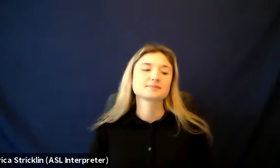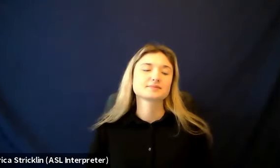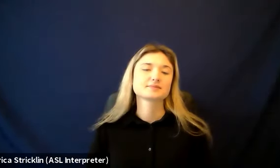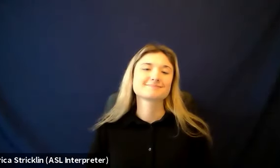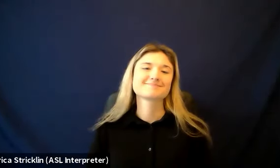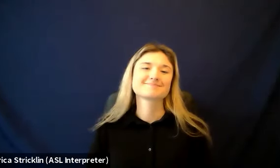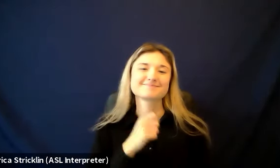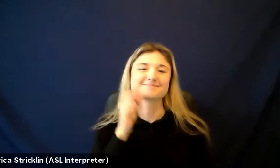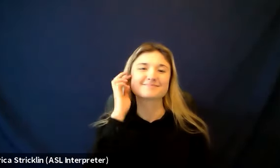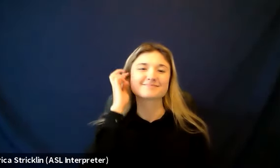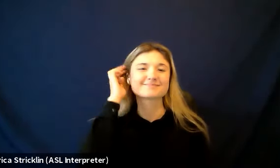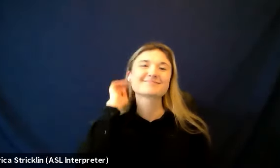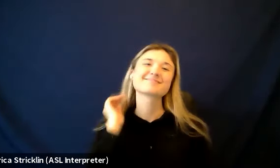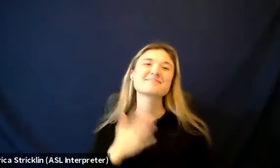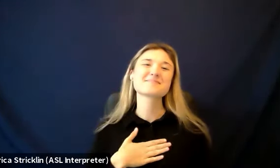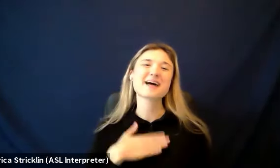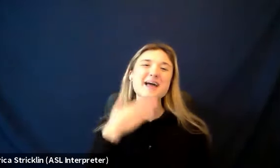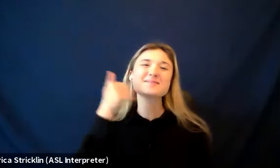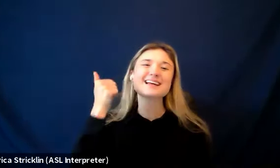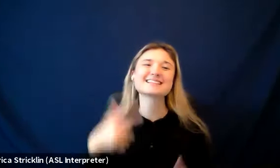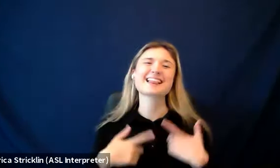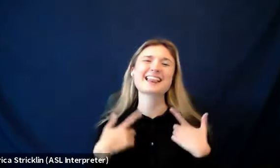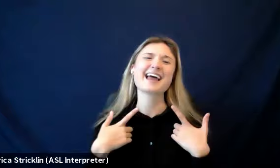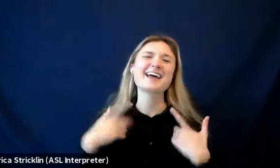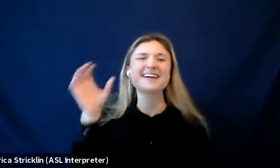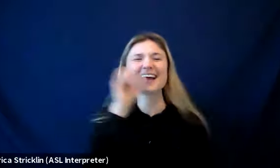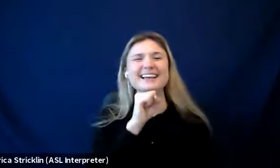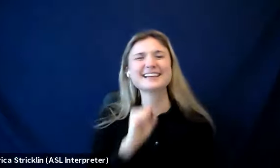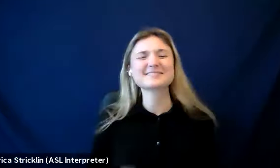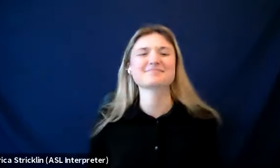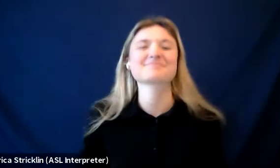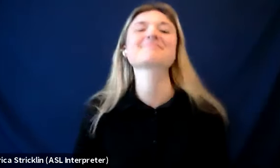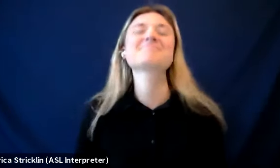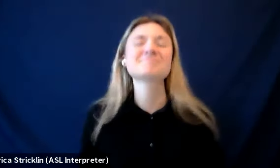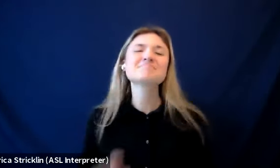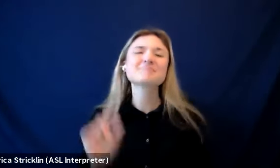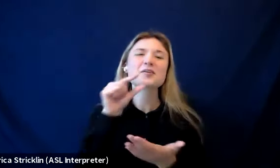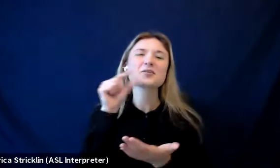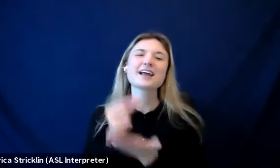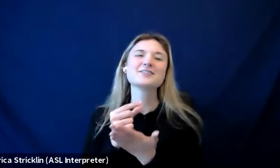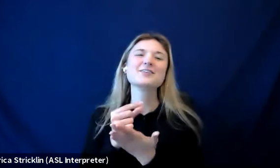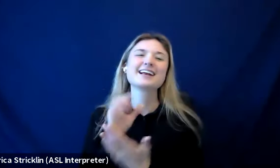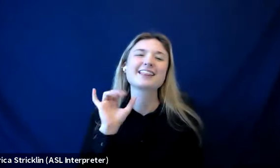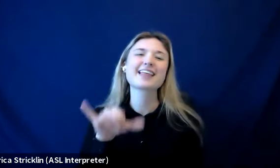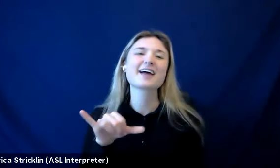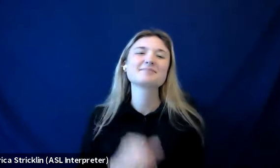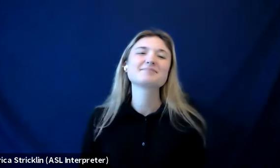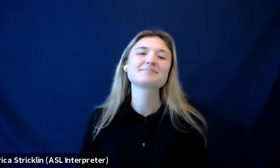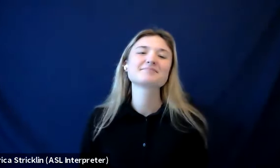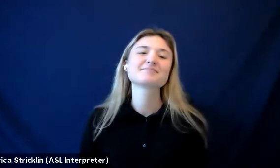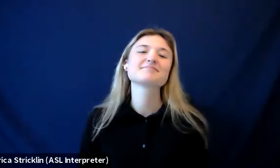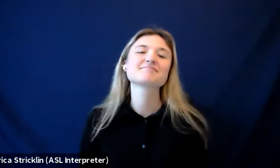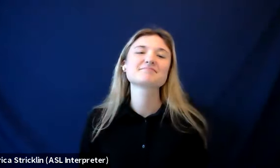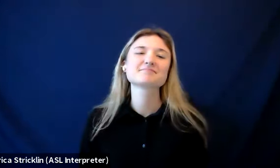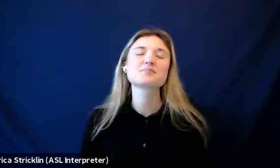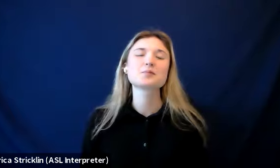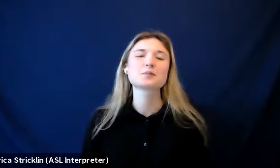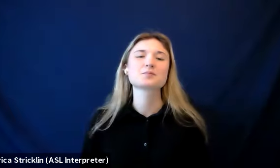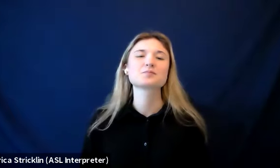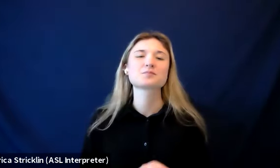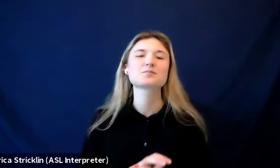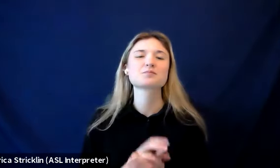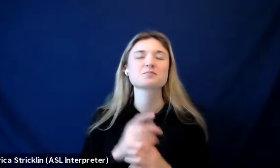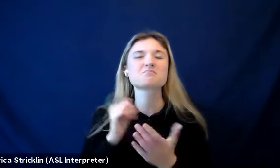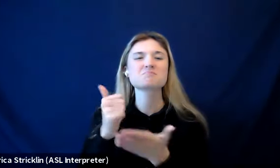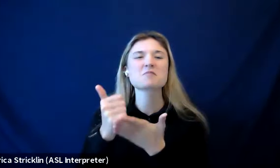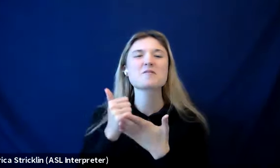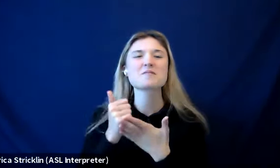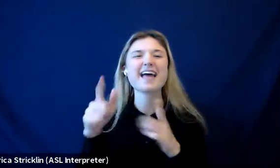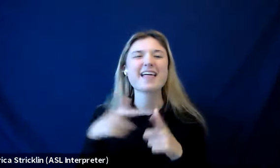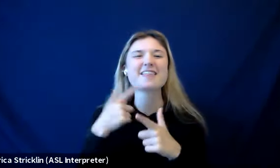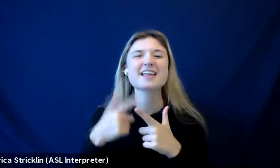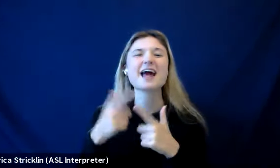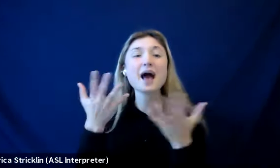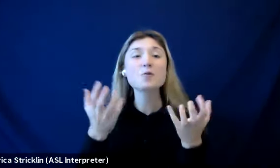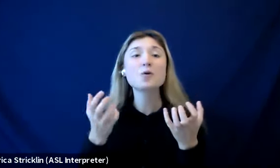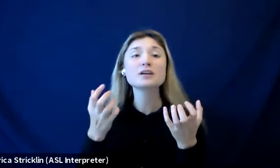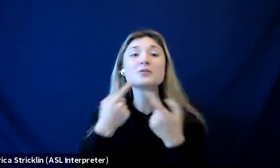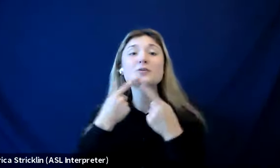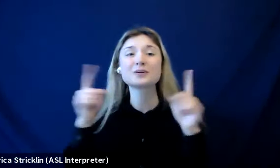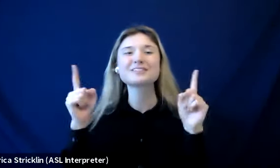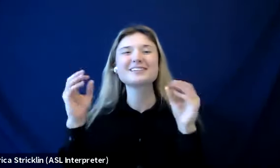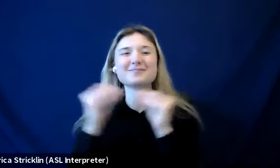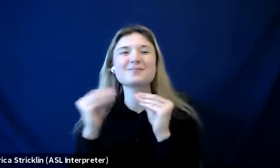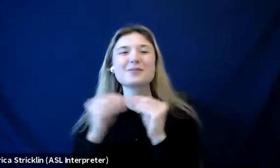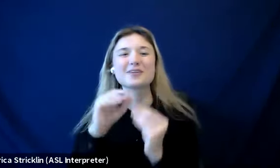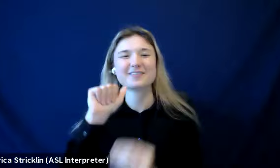I'm living my best life I mean, I guess I could say, you know, graduating you know that was definitely a turning point in my life. And then I want to achieve more so I'll be glad to hear your chief all those things, Ali and Wilbur because there's something